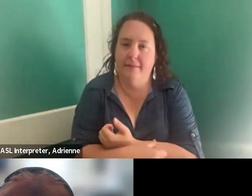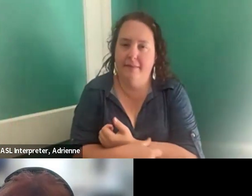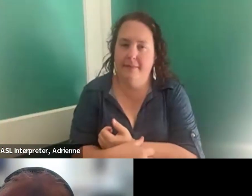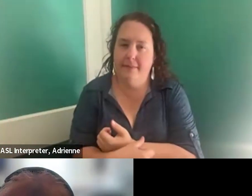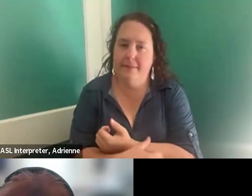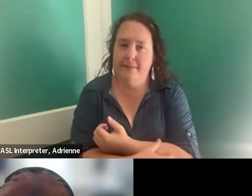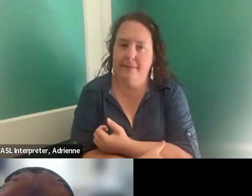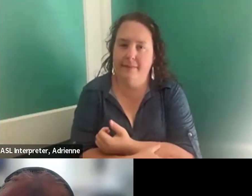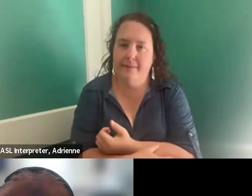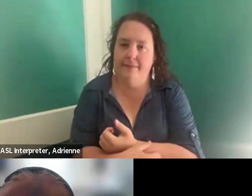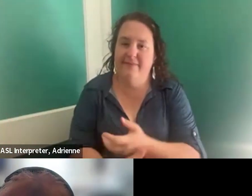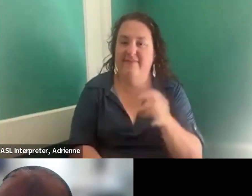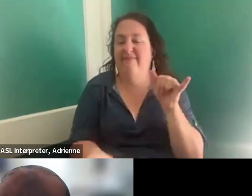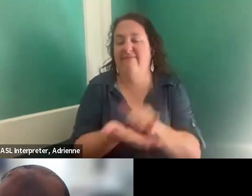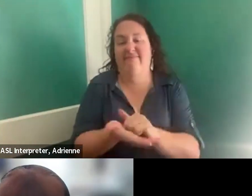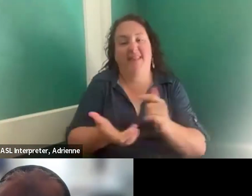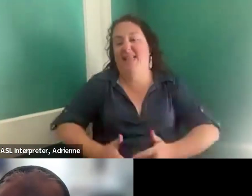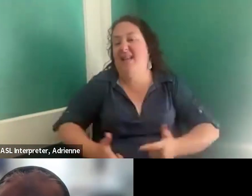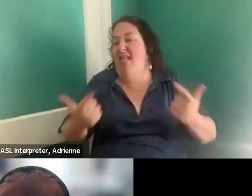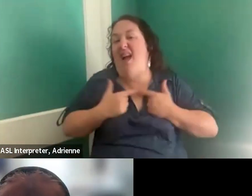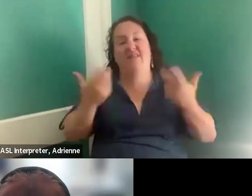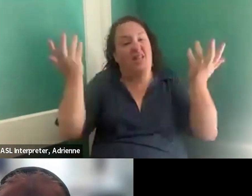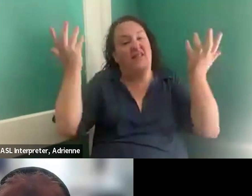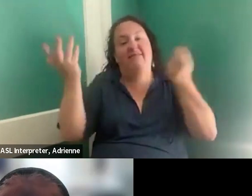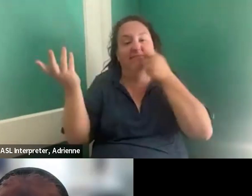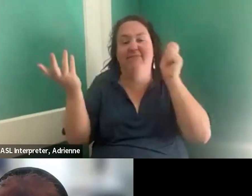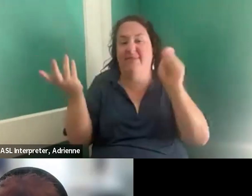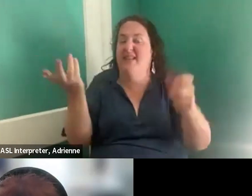That's the way it is. So is the good life.